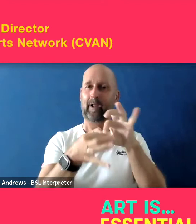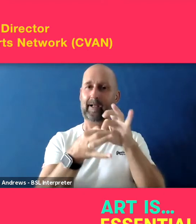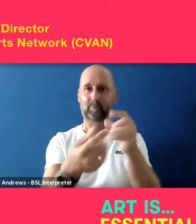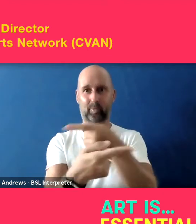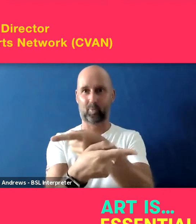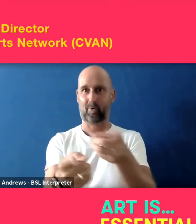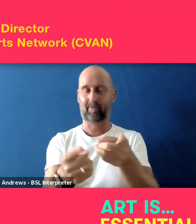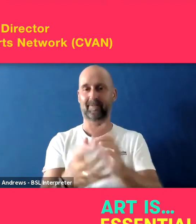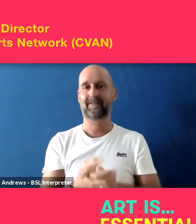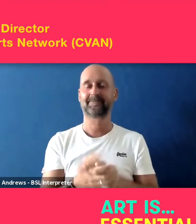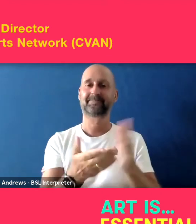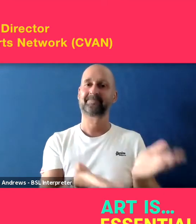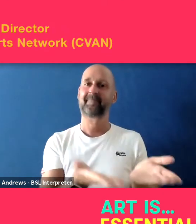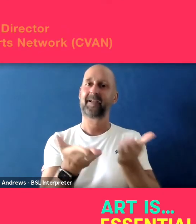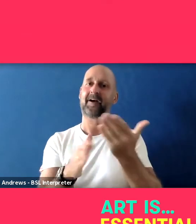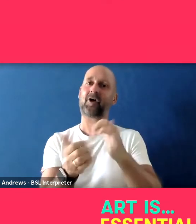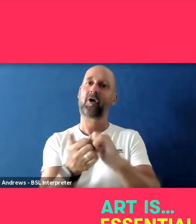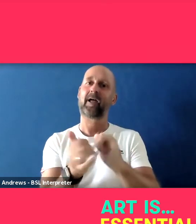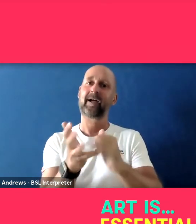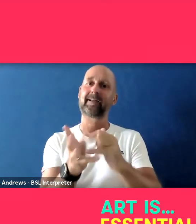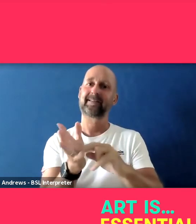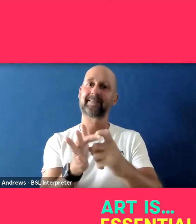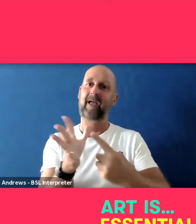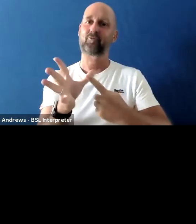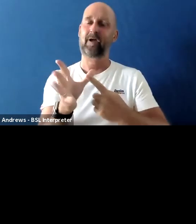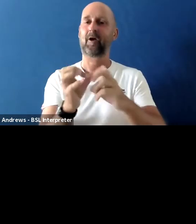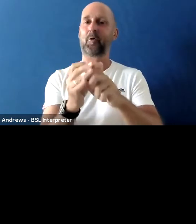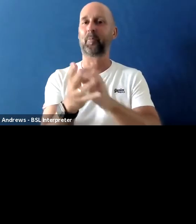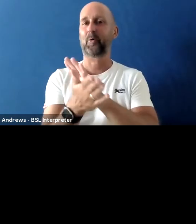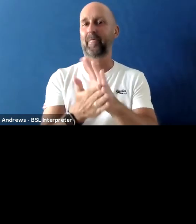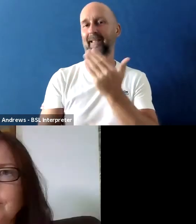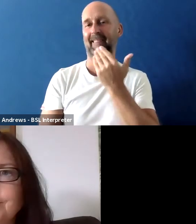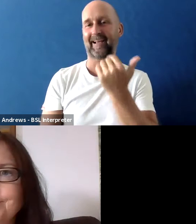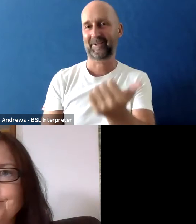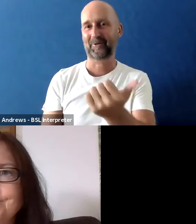Handing over to my colleague Sandra Booth. Thank you